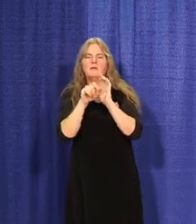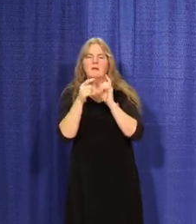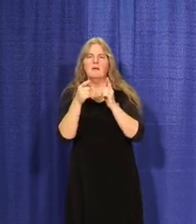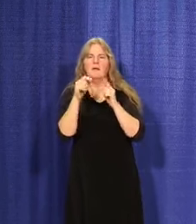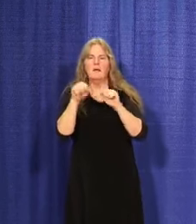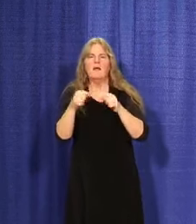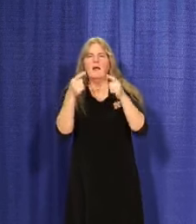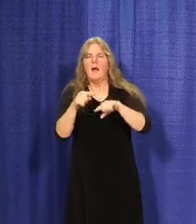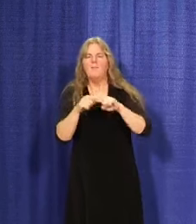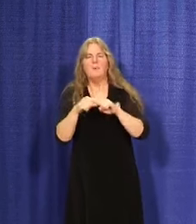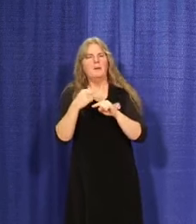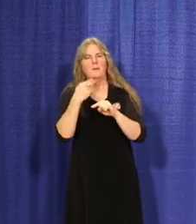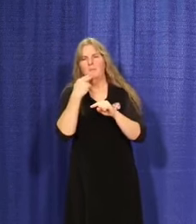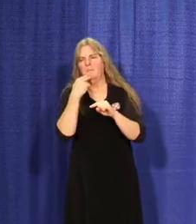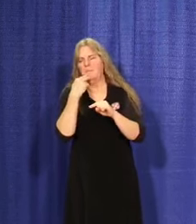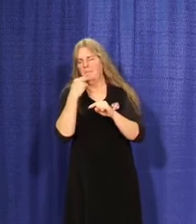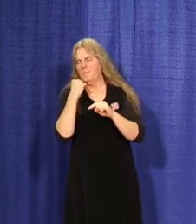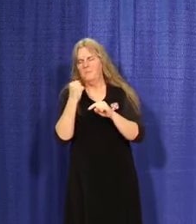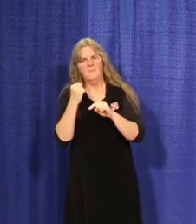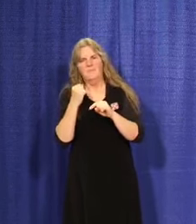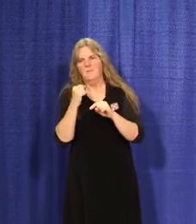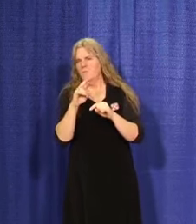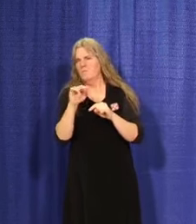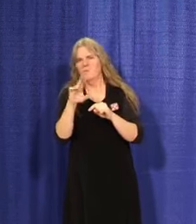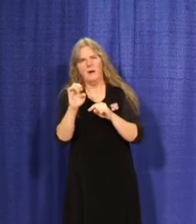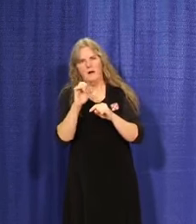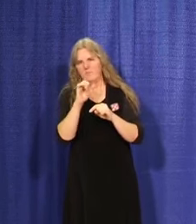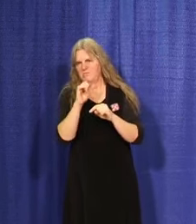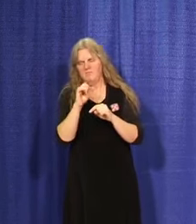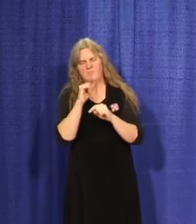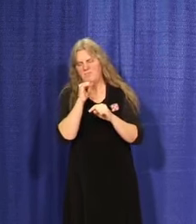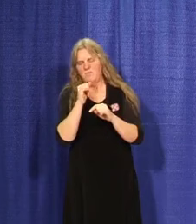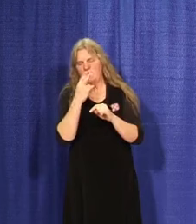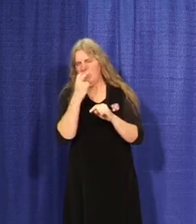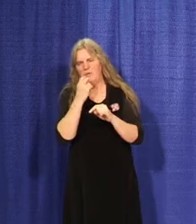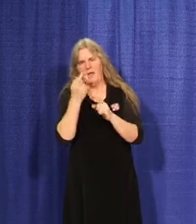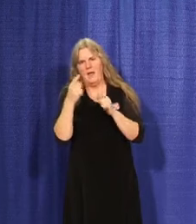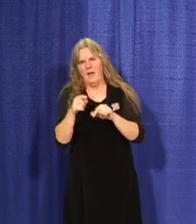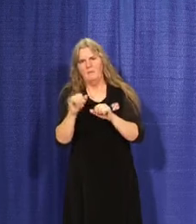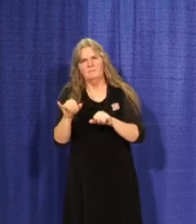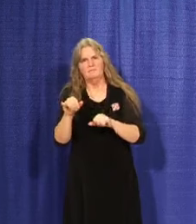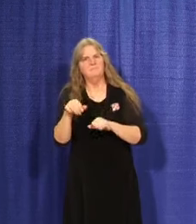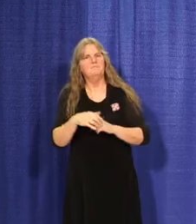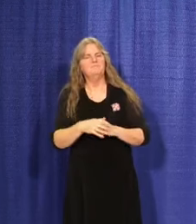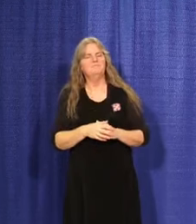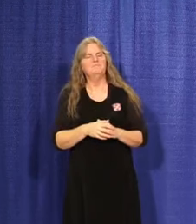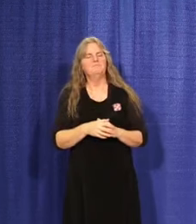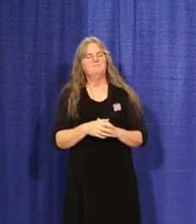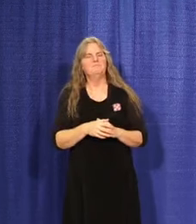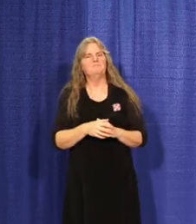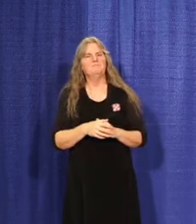Claudiane, Radio-Canada? Reporter: